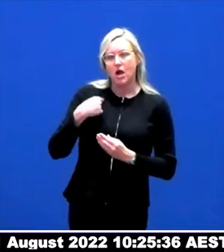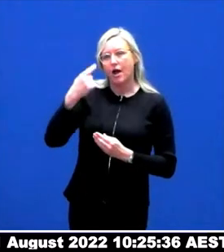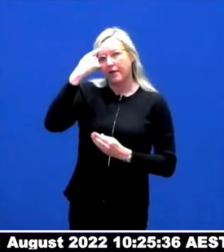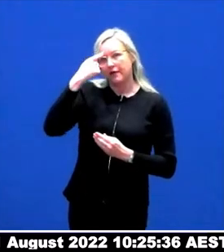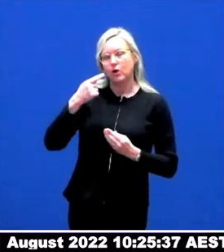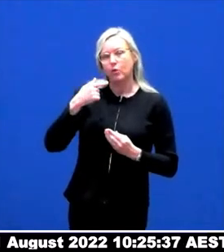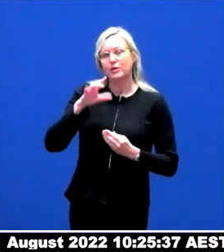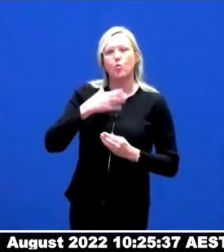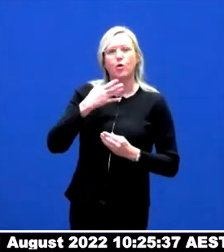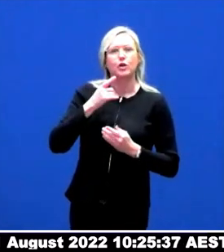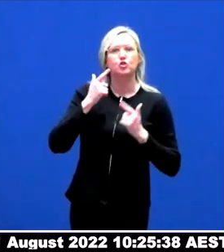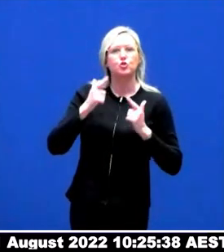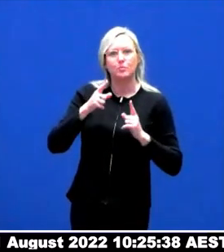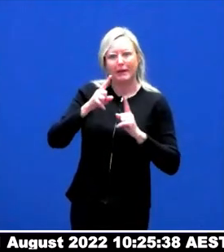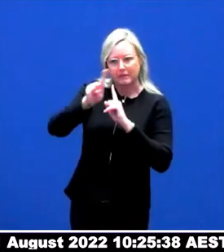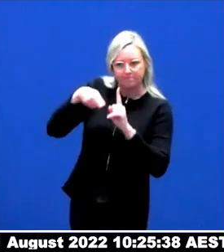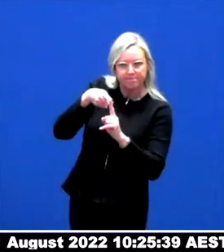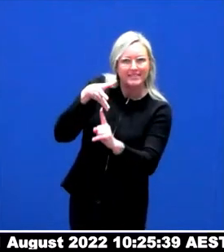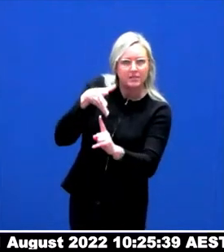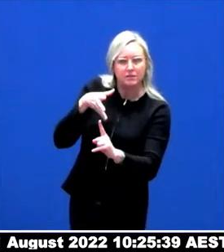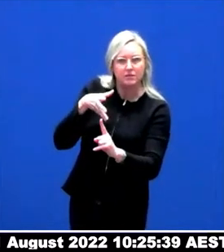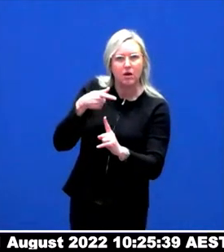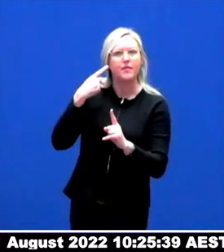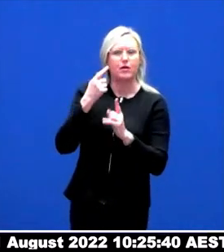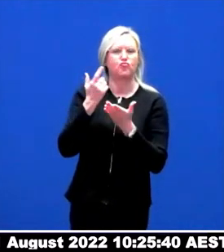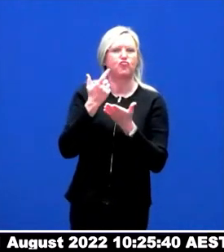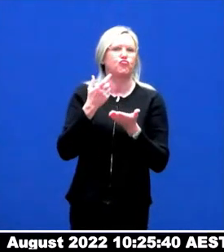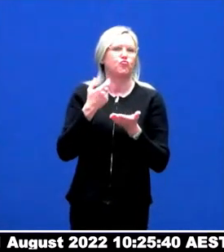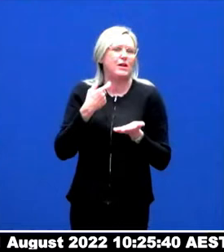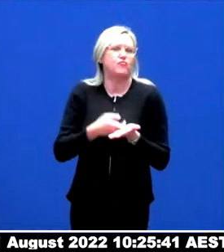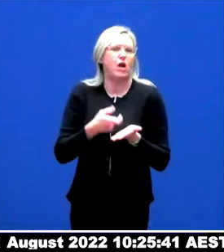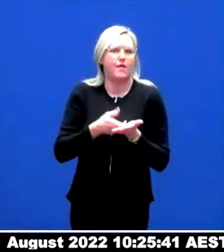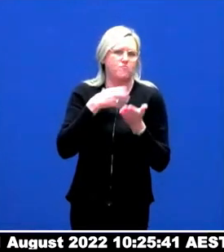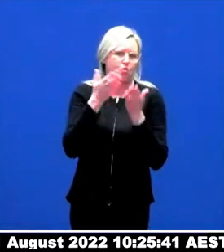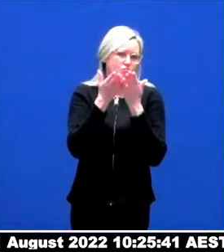with the definition there is a risk, I guess, of missing out on the boundaries, depending on what definition one uses.